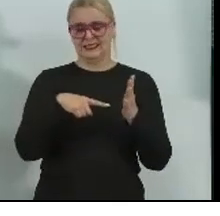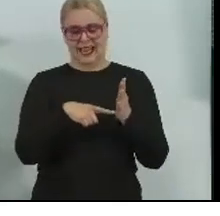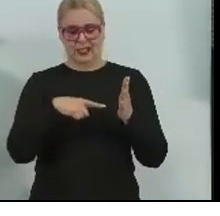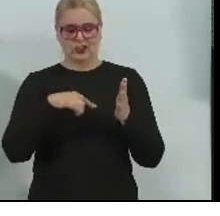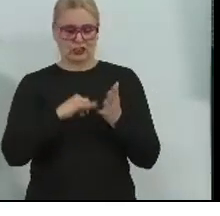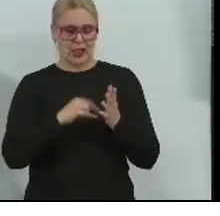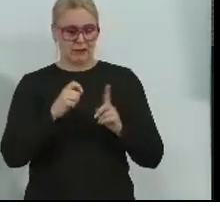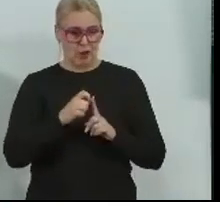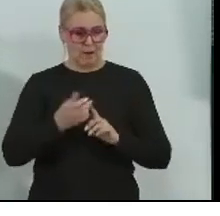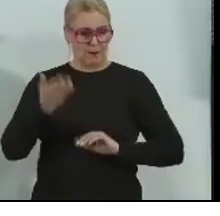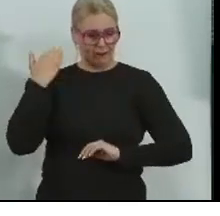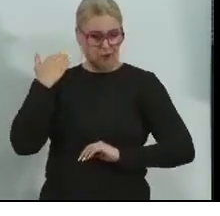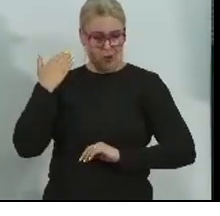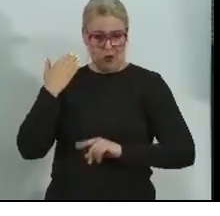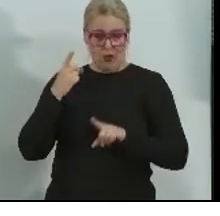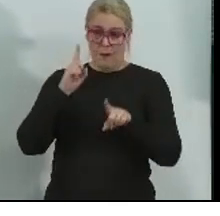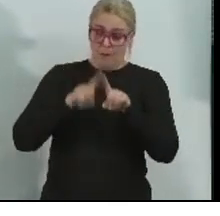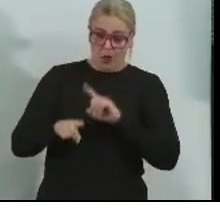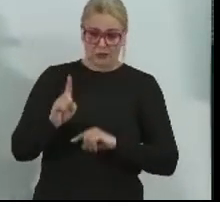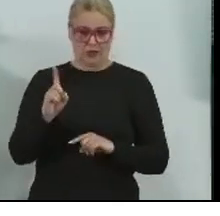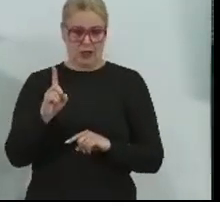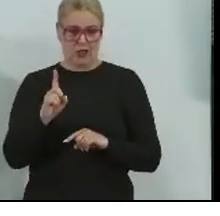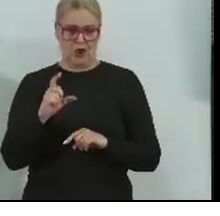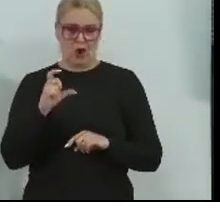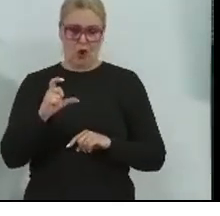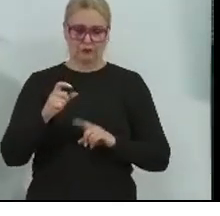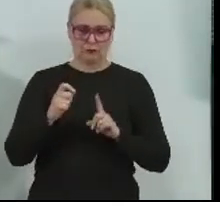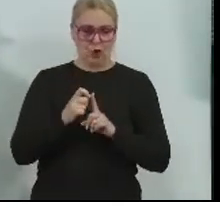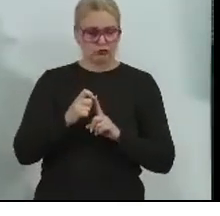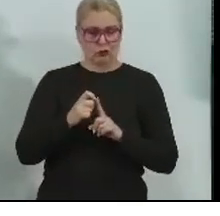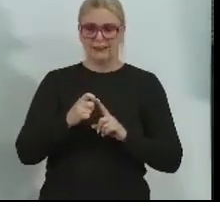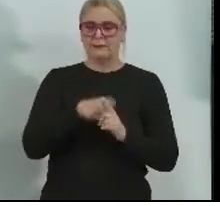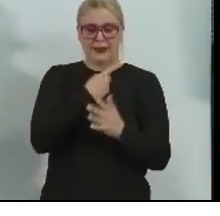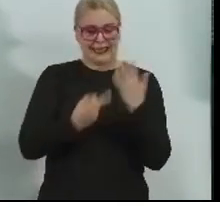Channel 4 is publishing to, to engage in and, and, and grow best practise.